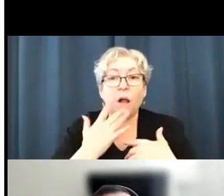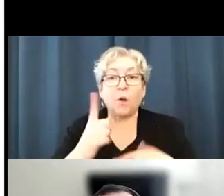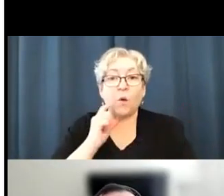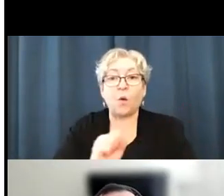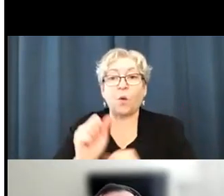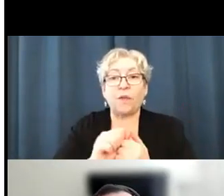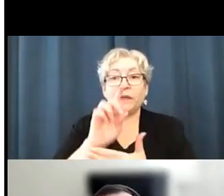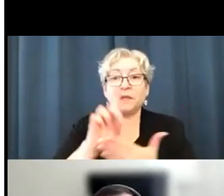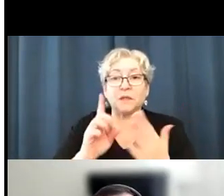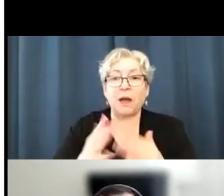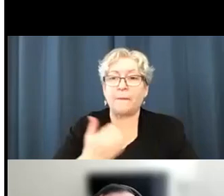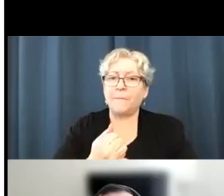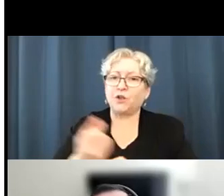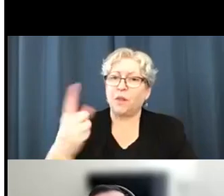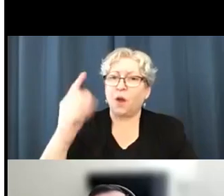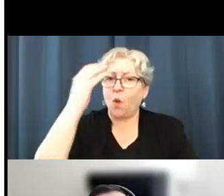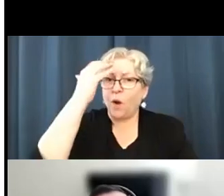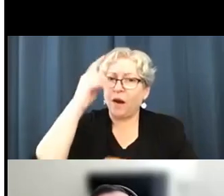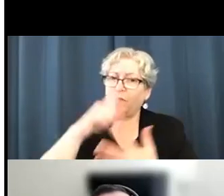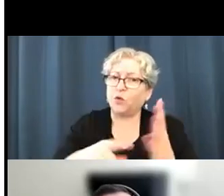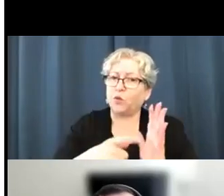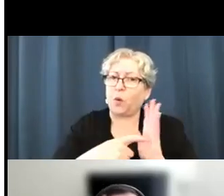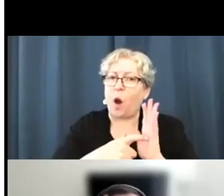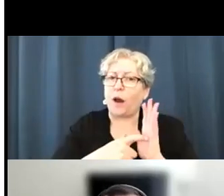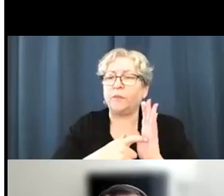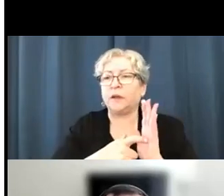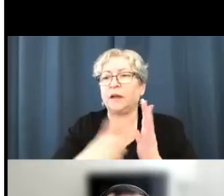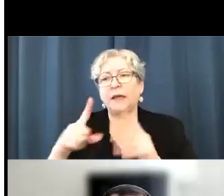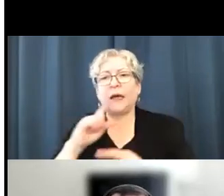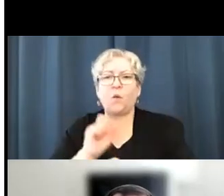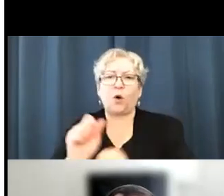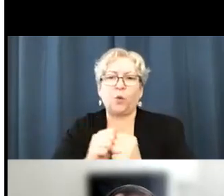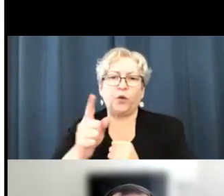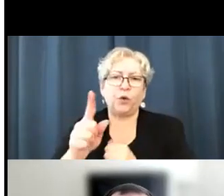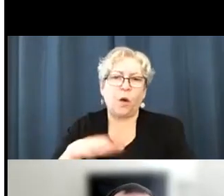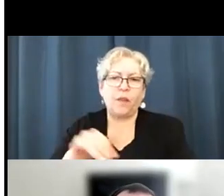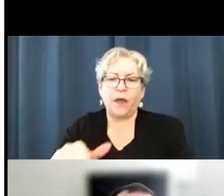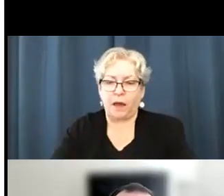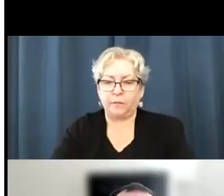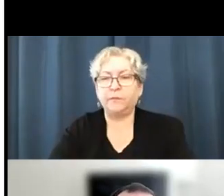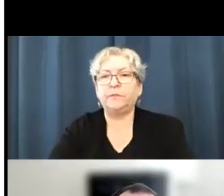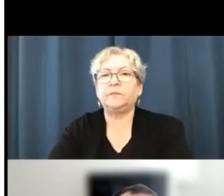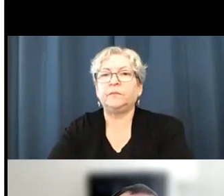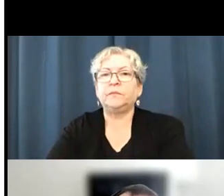make sure they're aware of these requirements and then they can work with you on it. So, checking contrast is really easy.